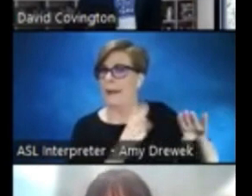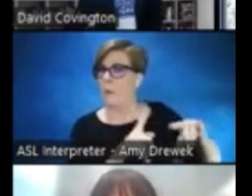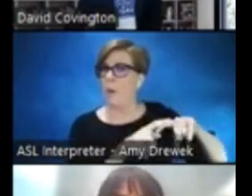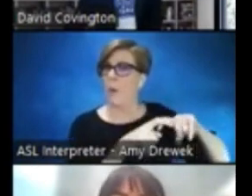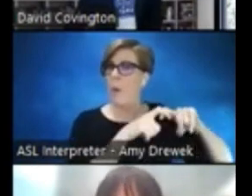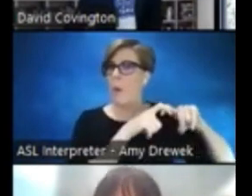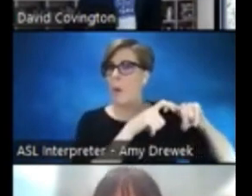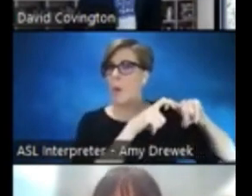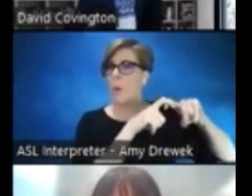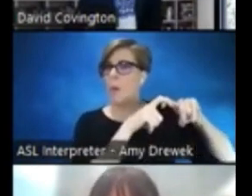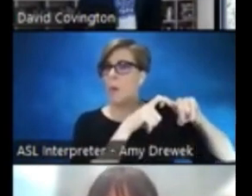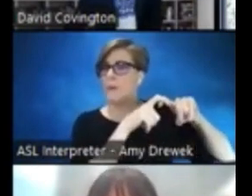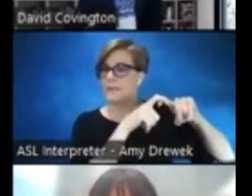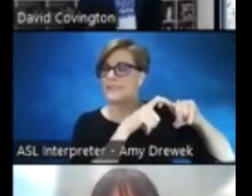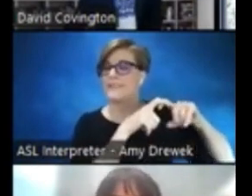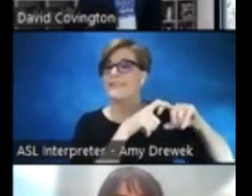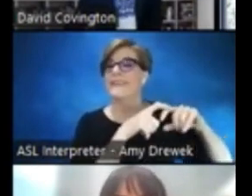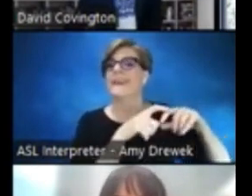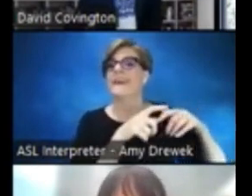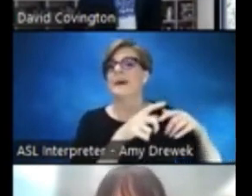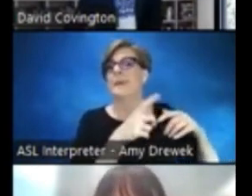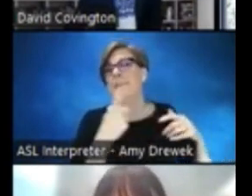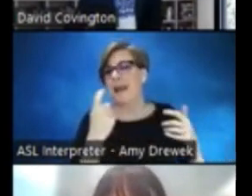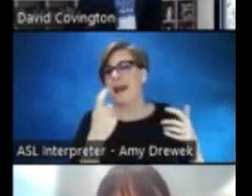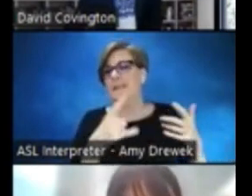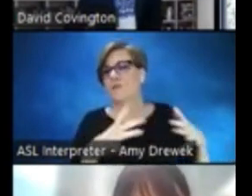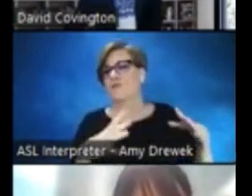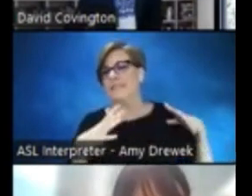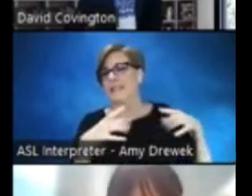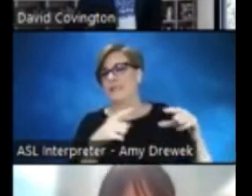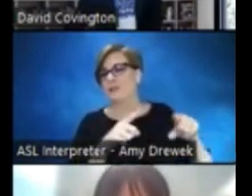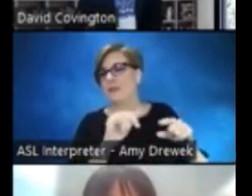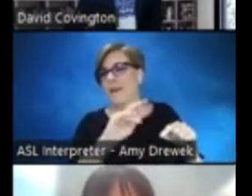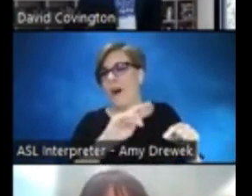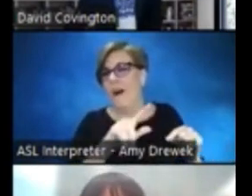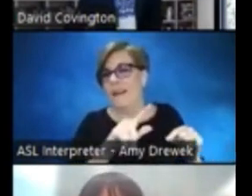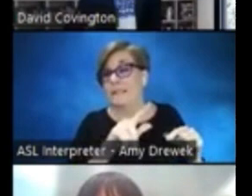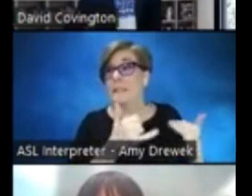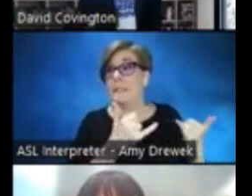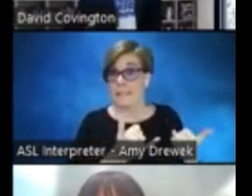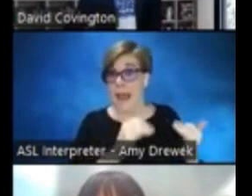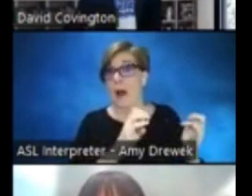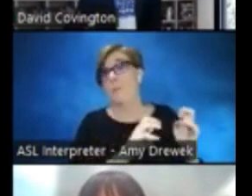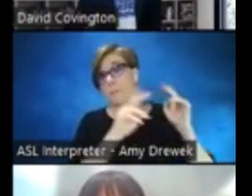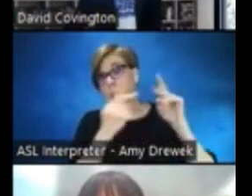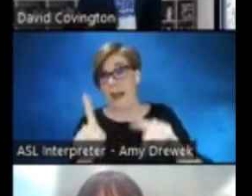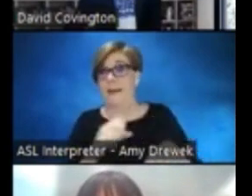OUT OF AUGUST RECESS AND THE SENATE AND HOUSE RETURNED TO THEIR